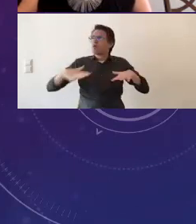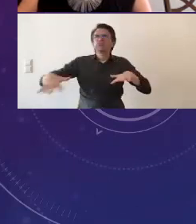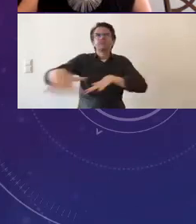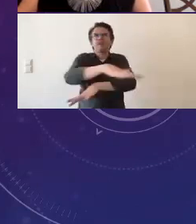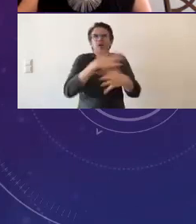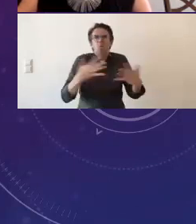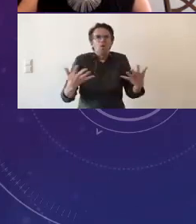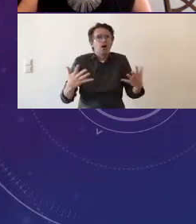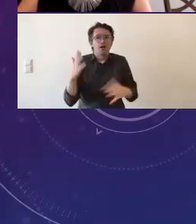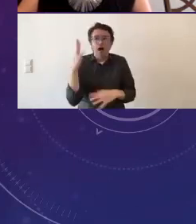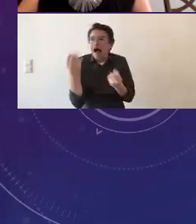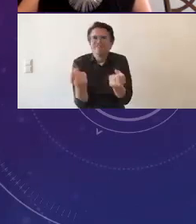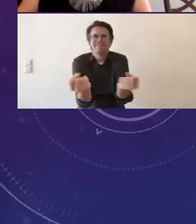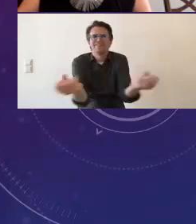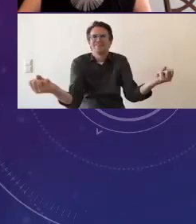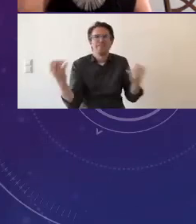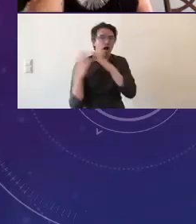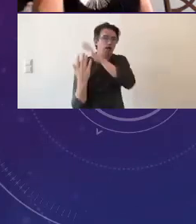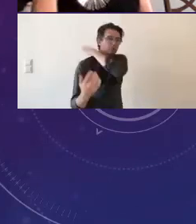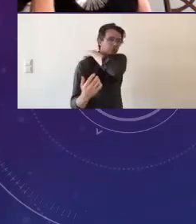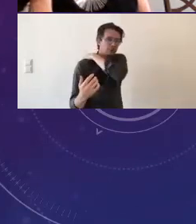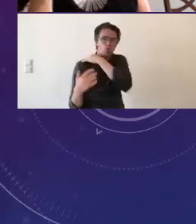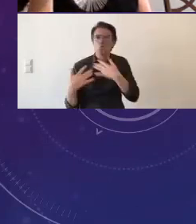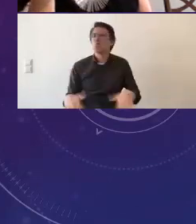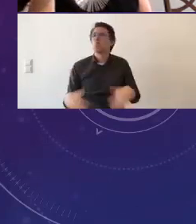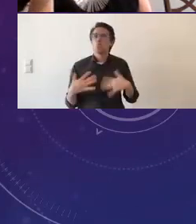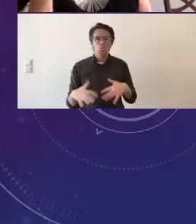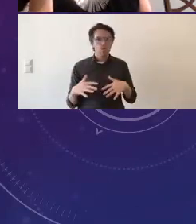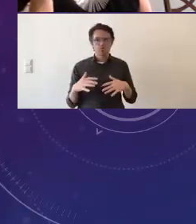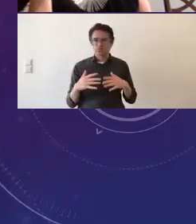environment for them without having to say hey the person on the right side